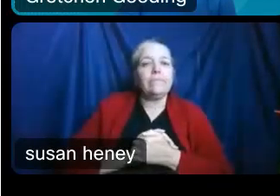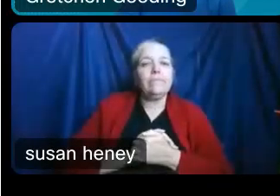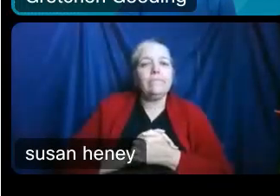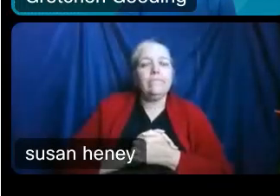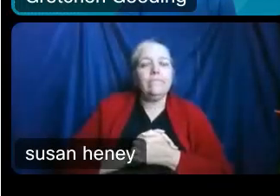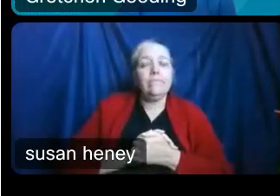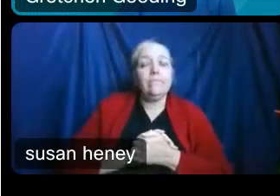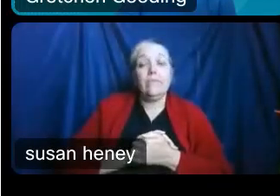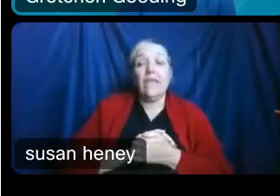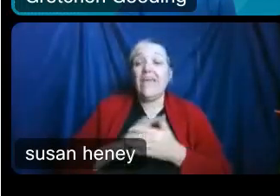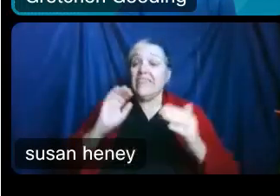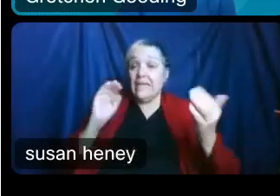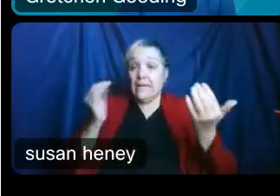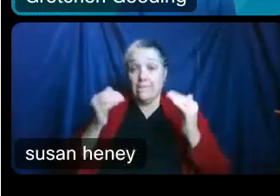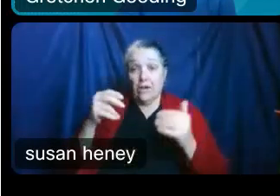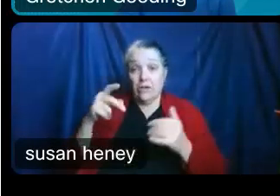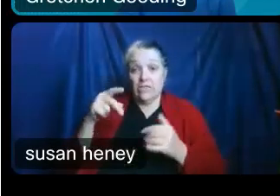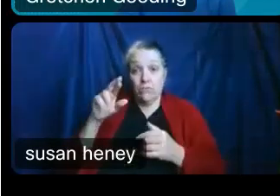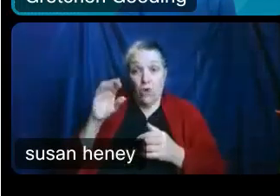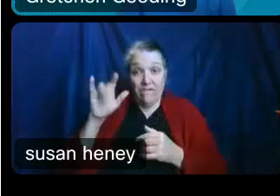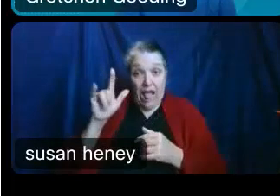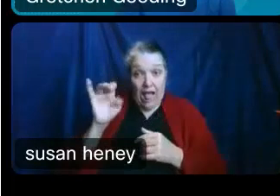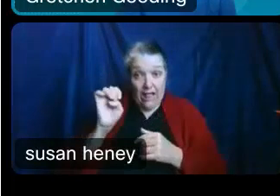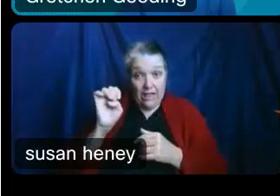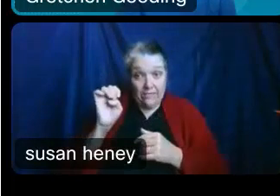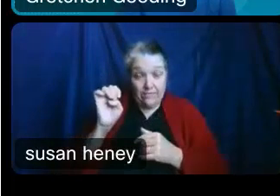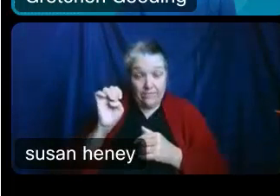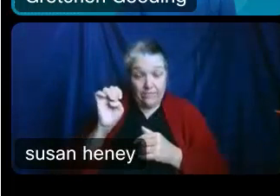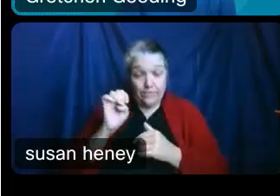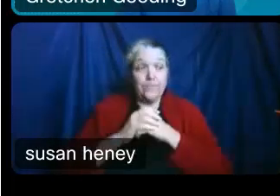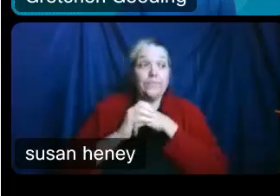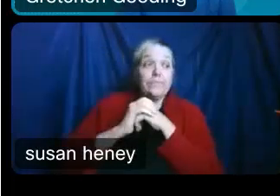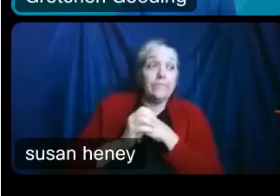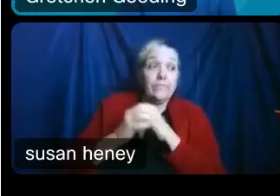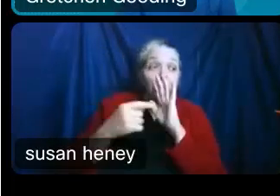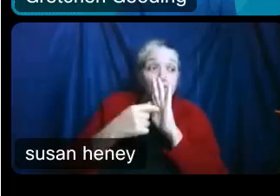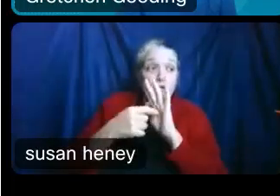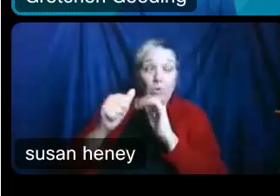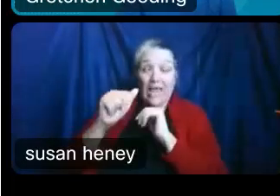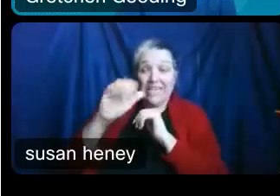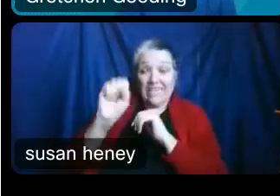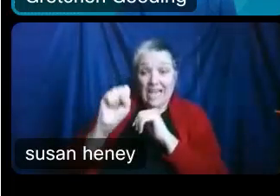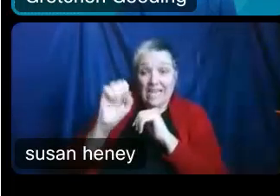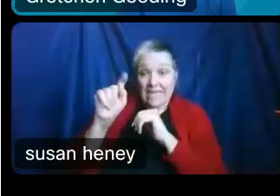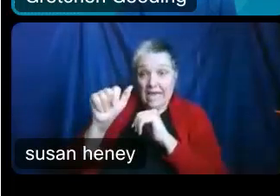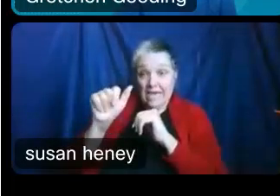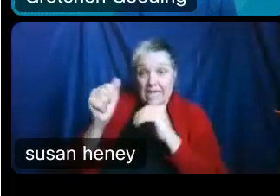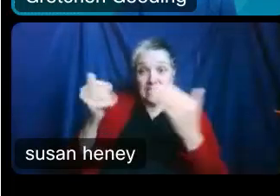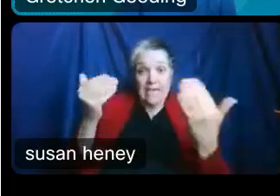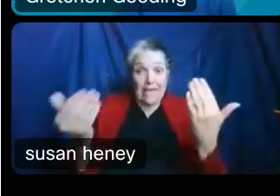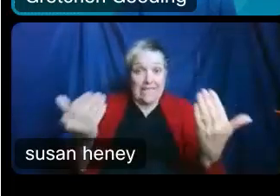profiles. Five-year comparison profiles show ACS data side by side from two consecutive